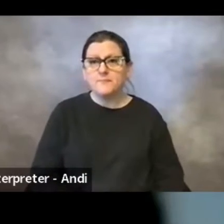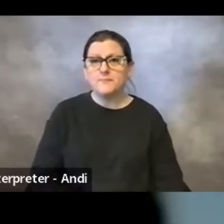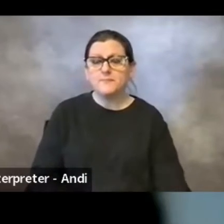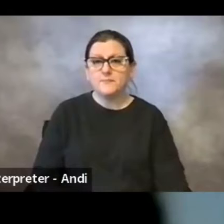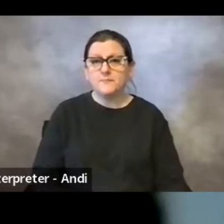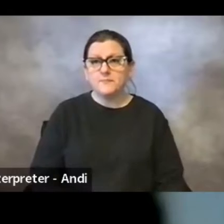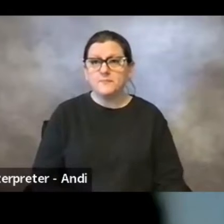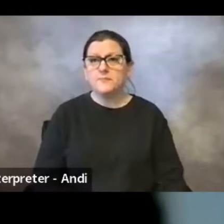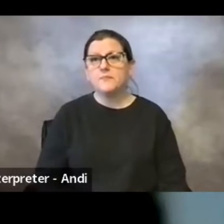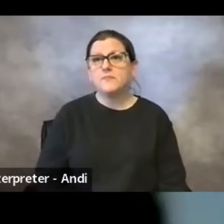Traci Barney: I'll just share